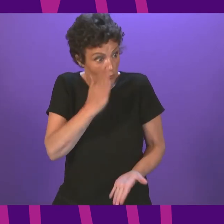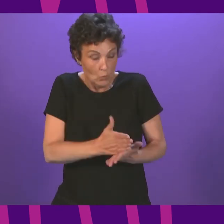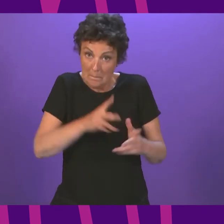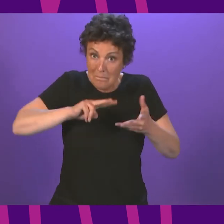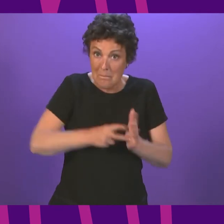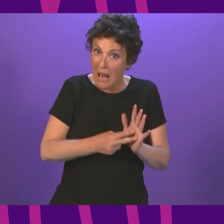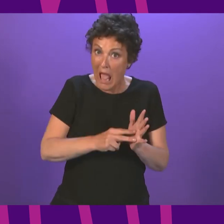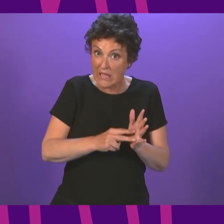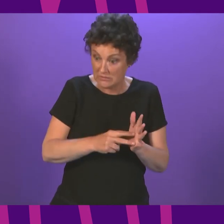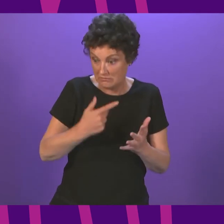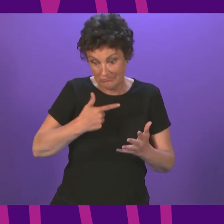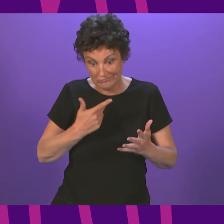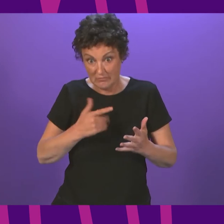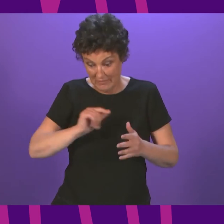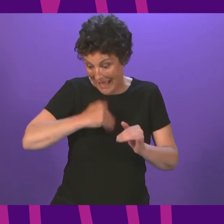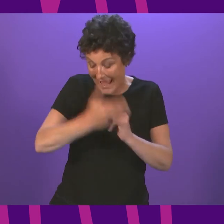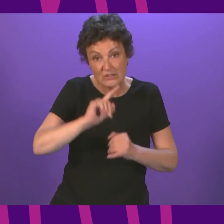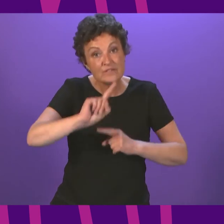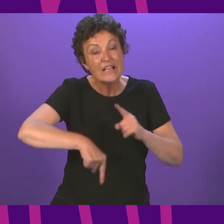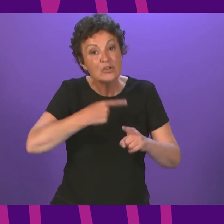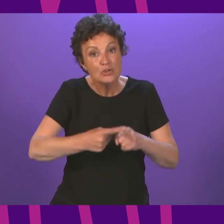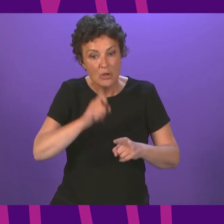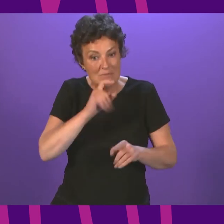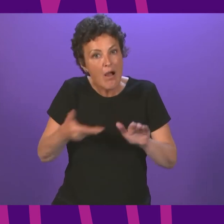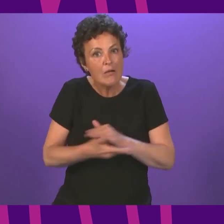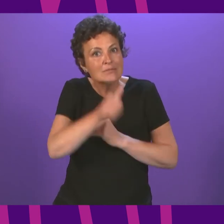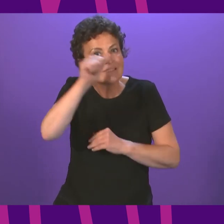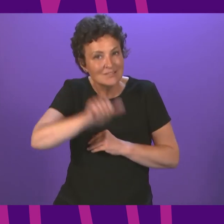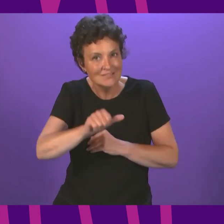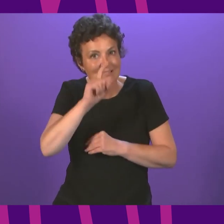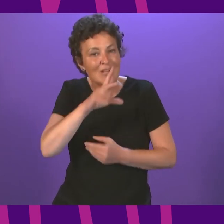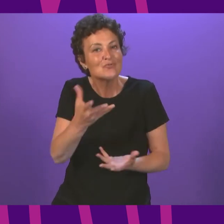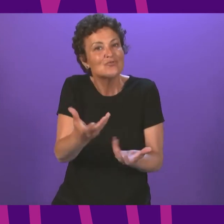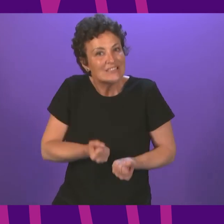rolled out to under-16s by the end of next year. In the meantime, we are introducing